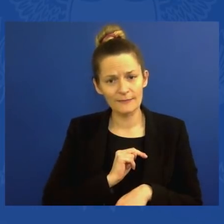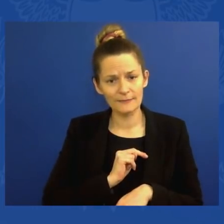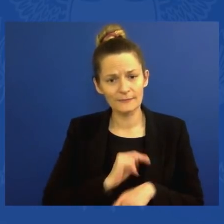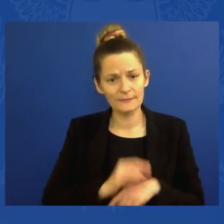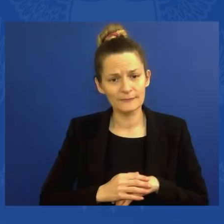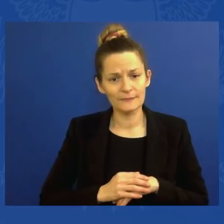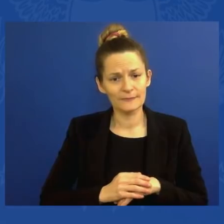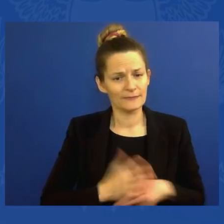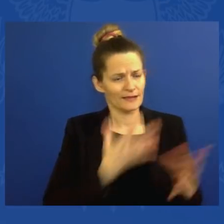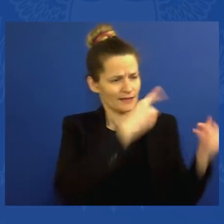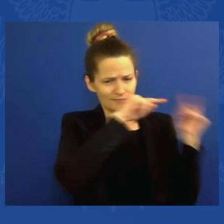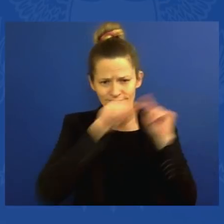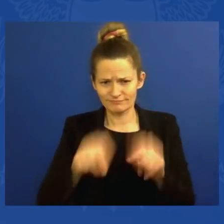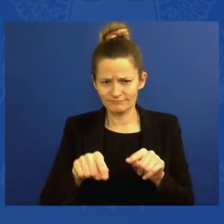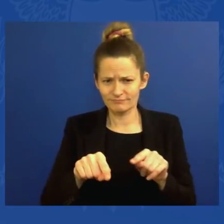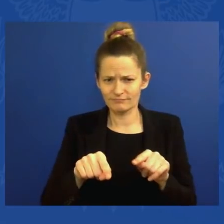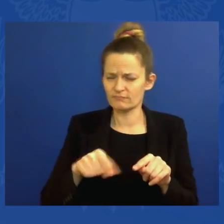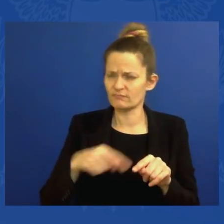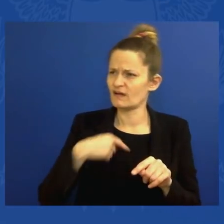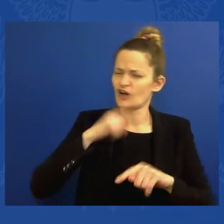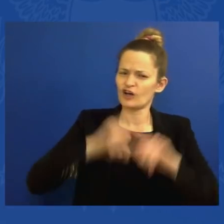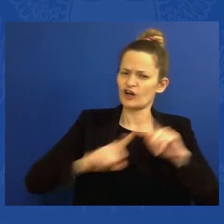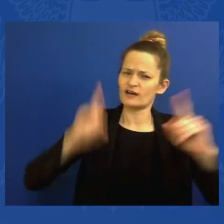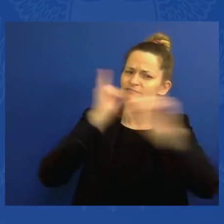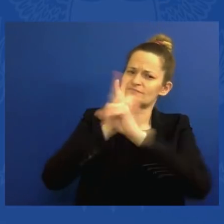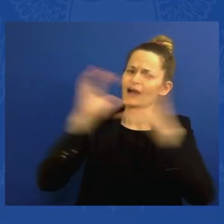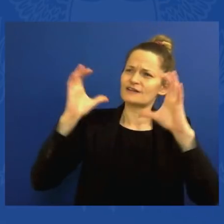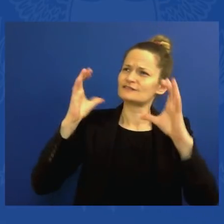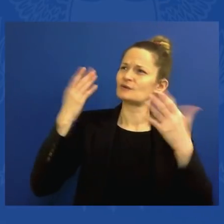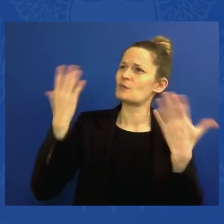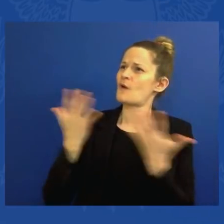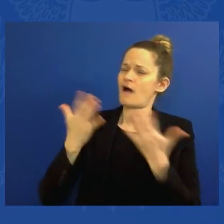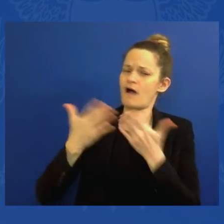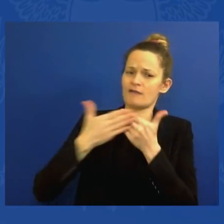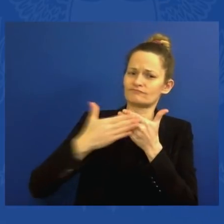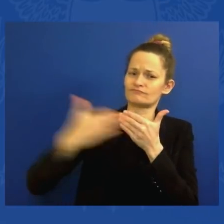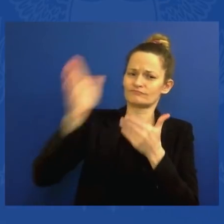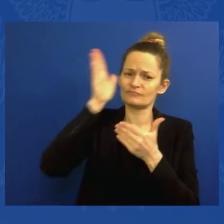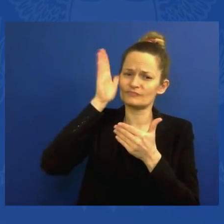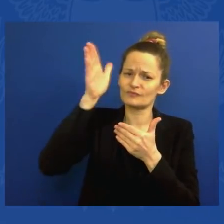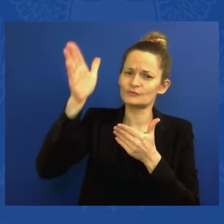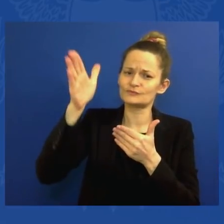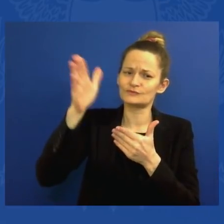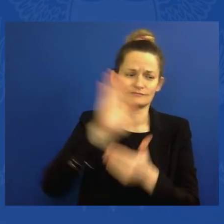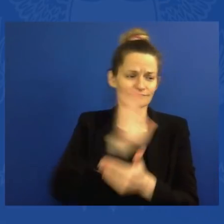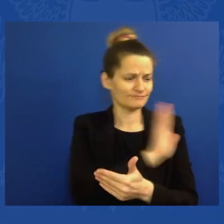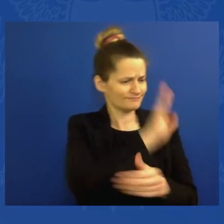introducing the president of the United States. What they did know was the hope and promise of America,